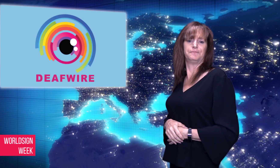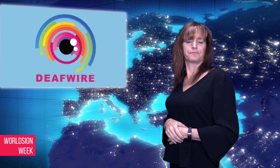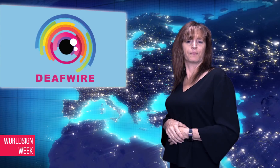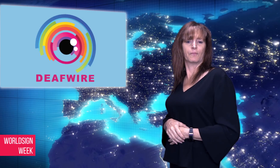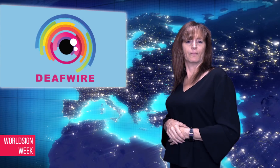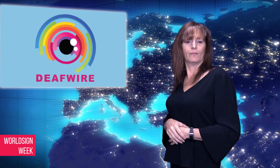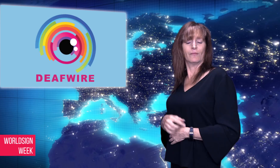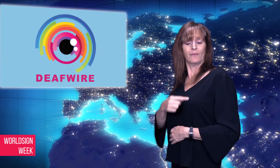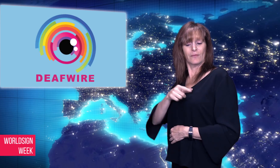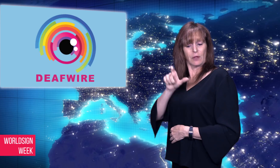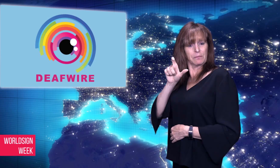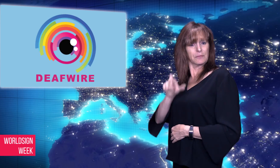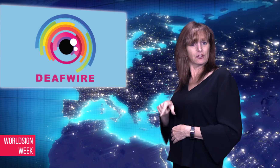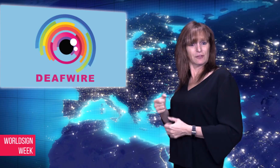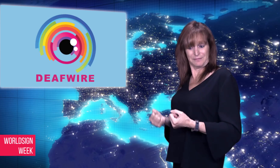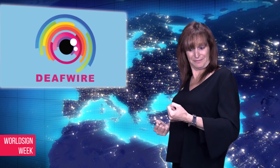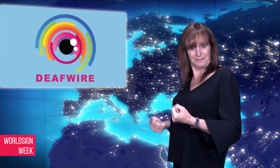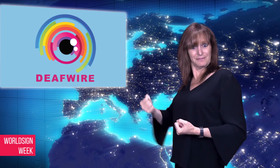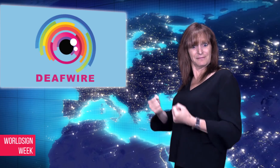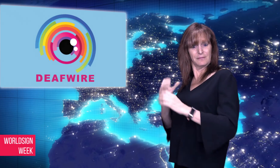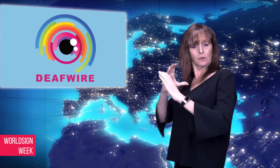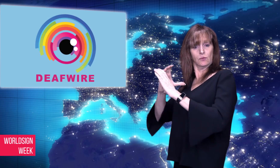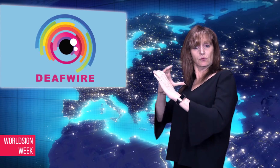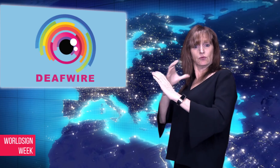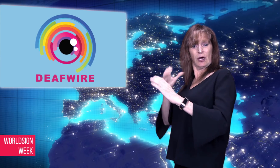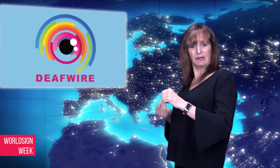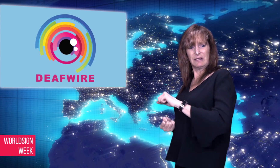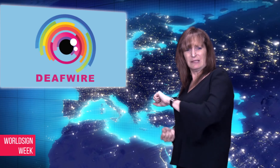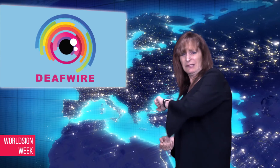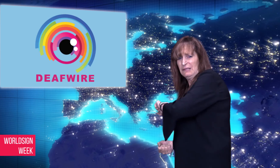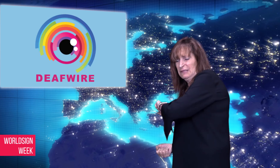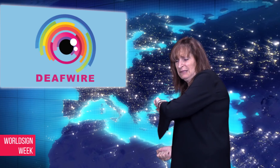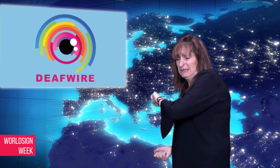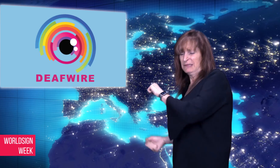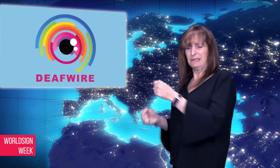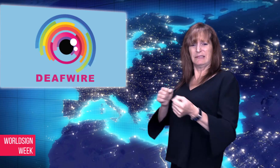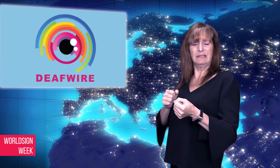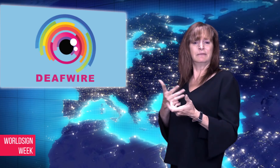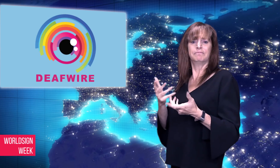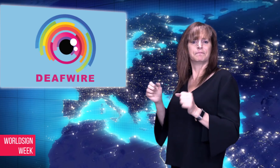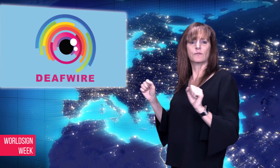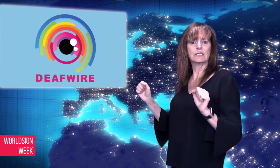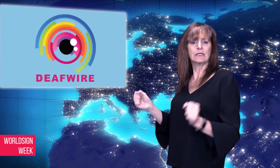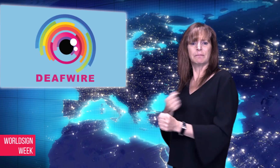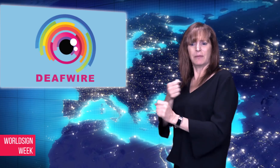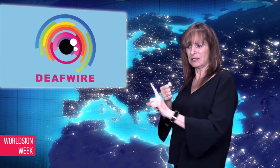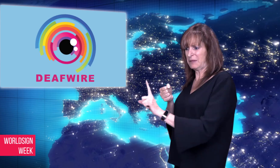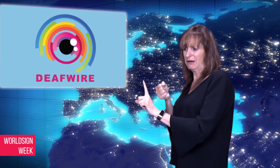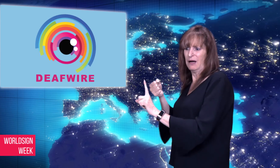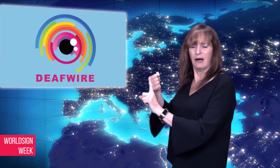McPherson died in hospital the next